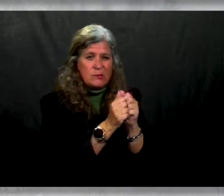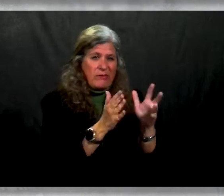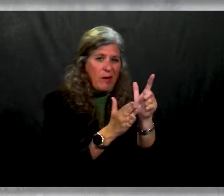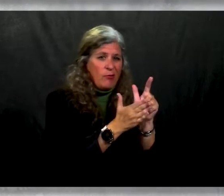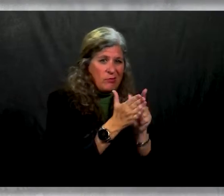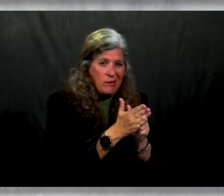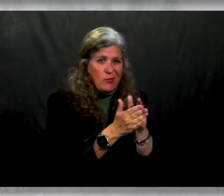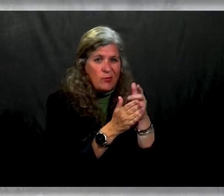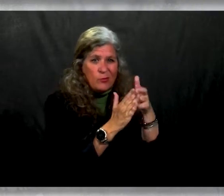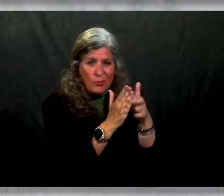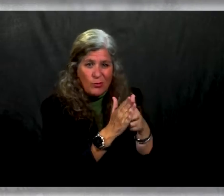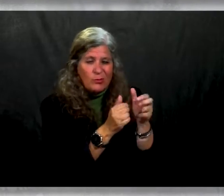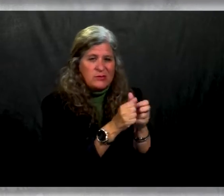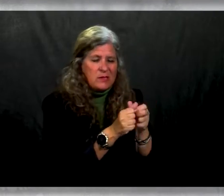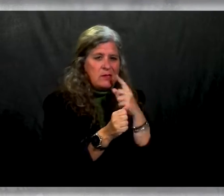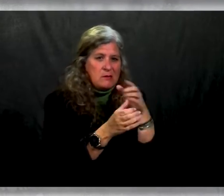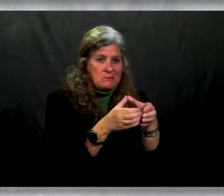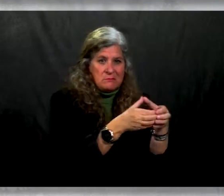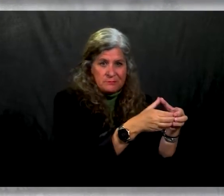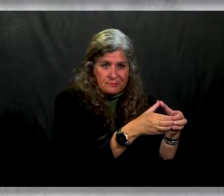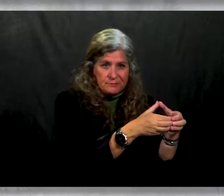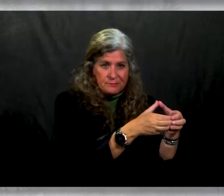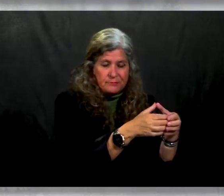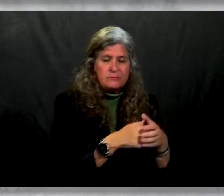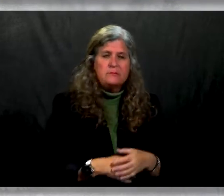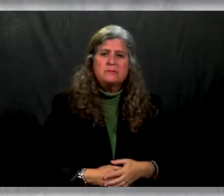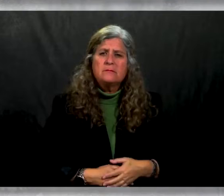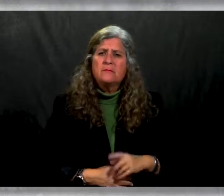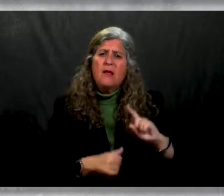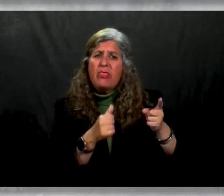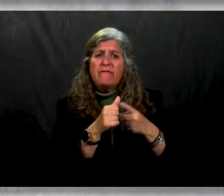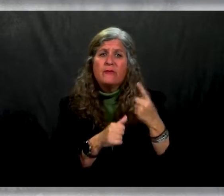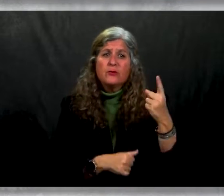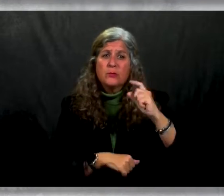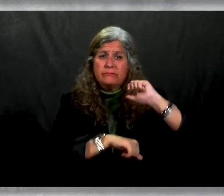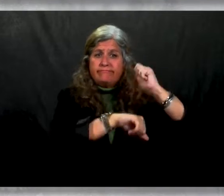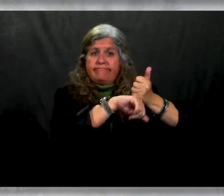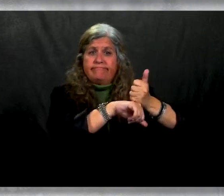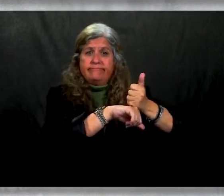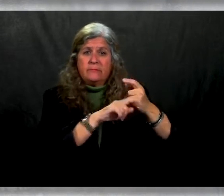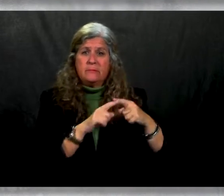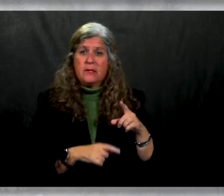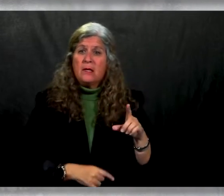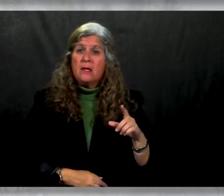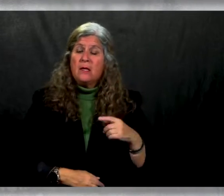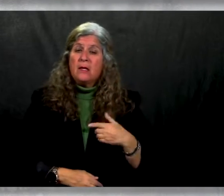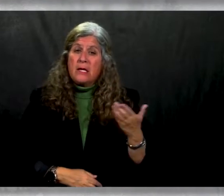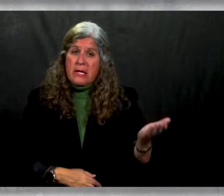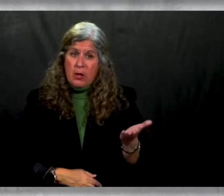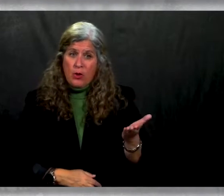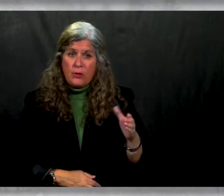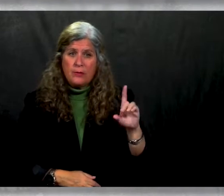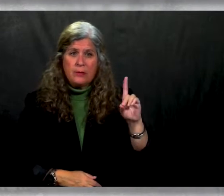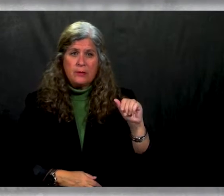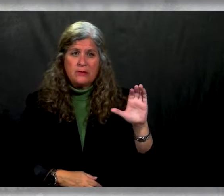in a constitutional democracy." The first concentration camp for political prisoners was established right here at Dachau